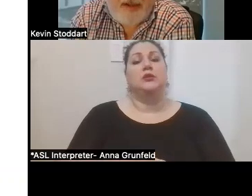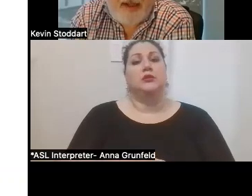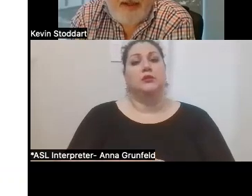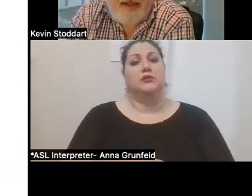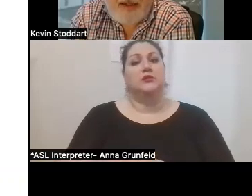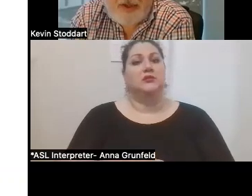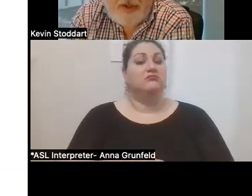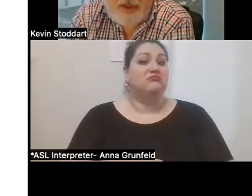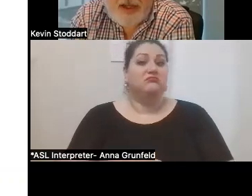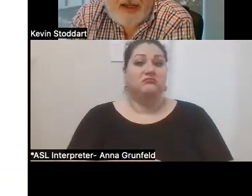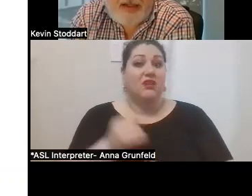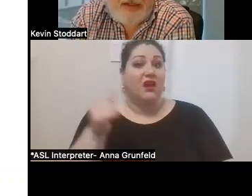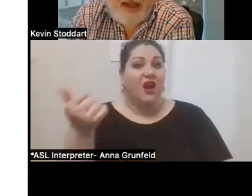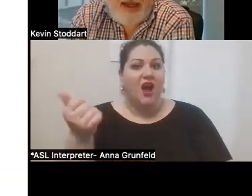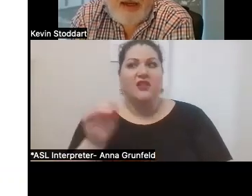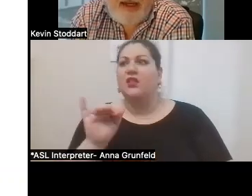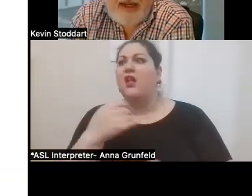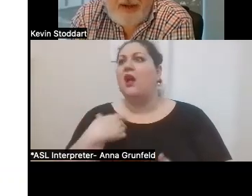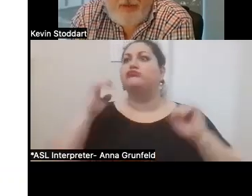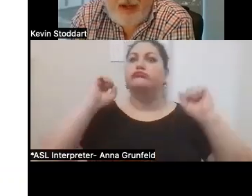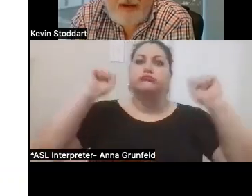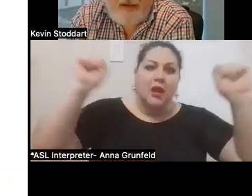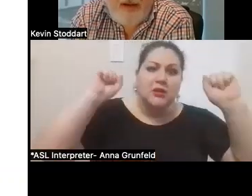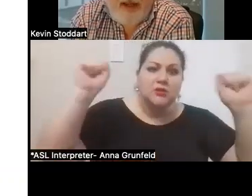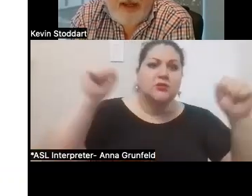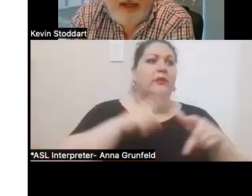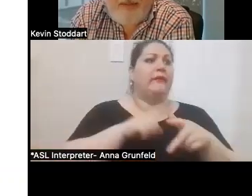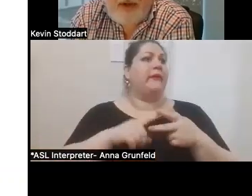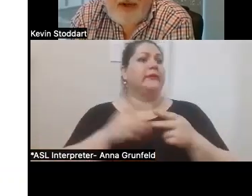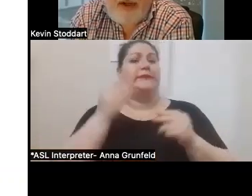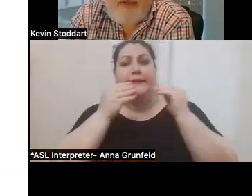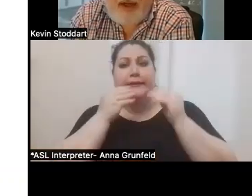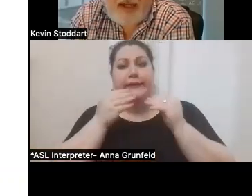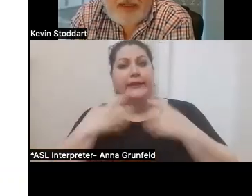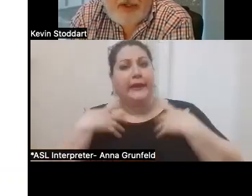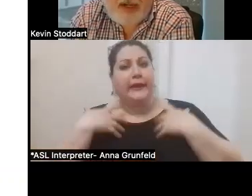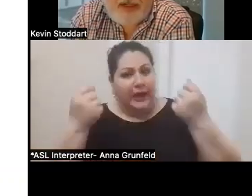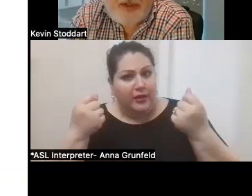like exercise and eating well in a period of high stress?